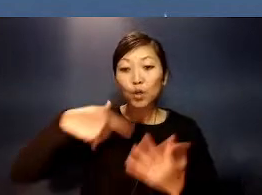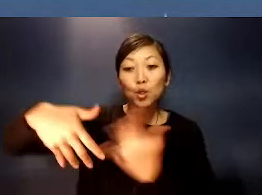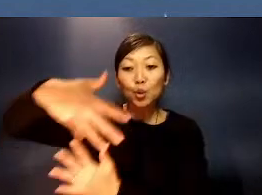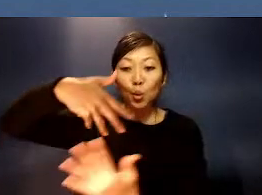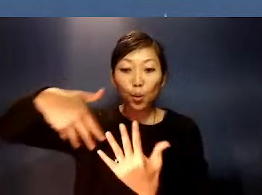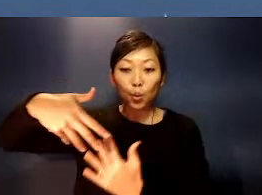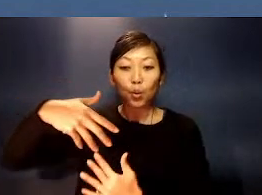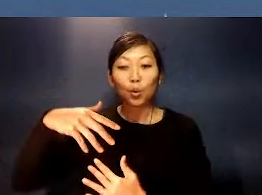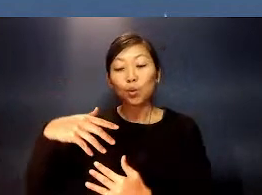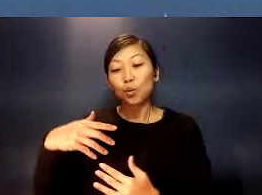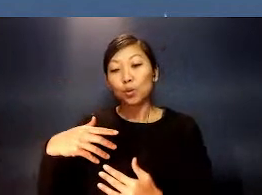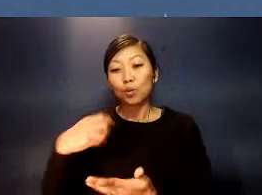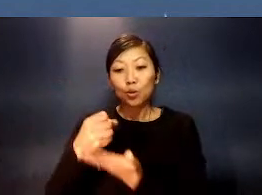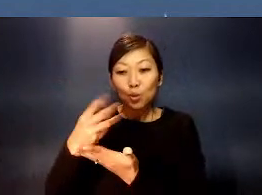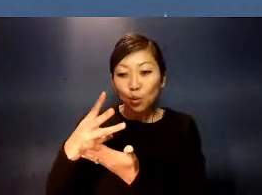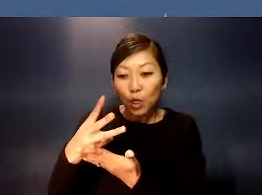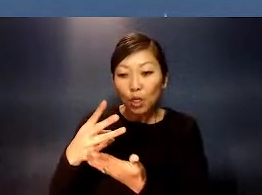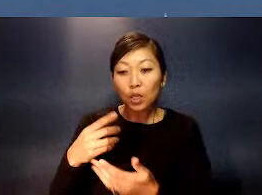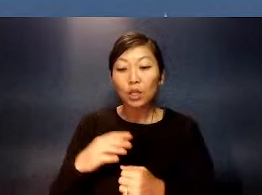SUBSTANCE ABUSE SUPPORT, MORE SUPPORT FOR UNARMED